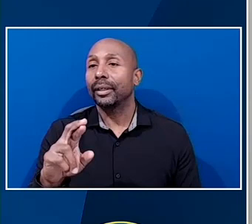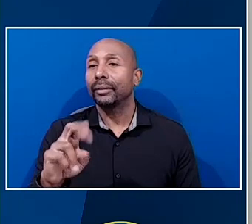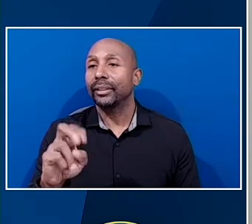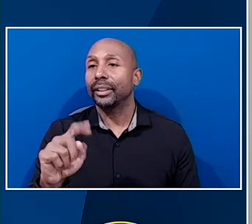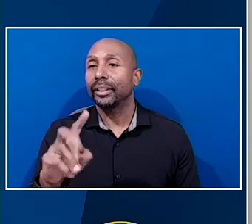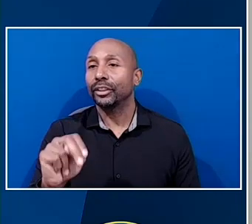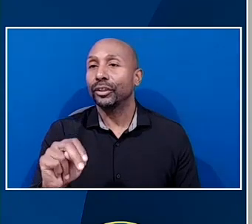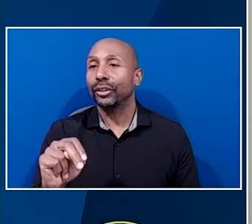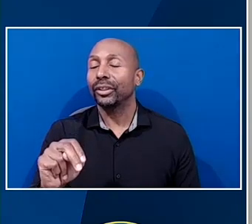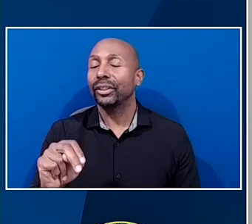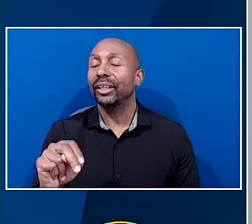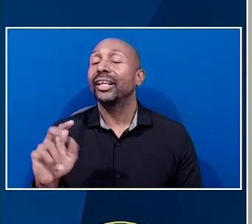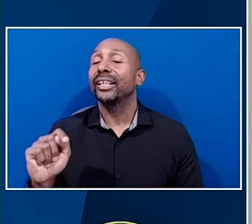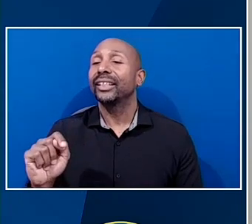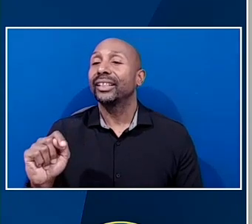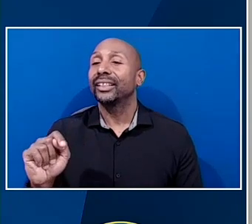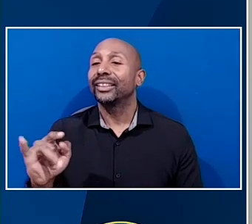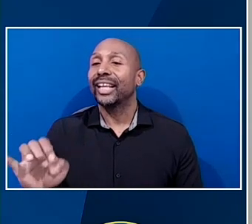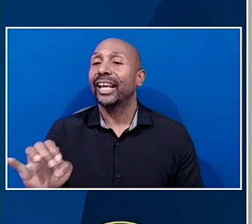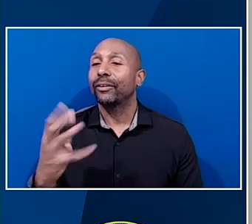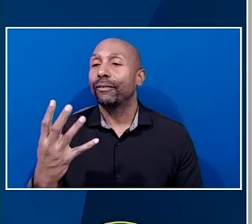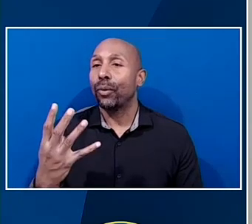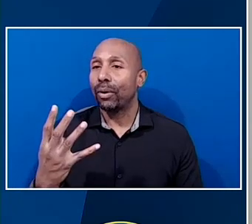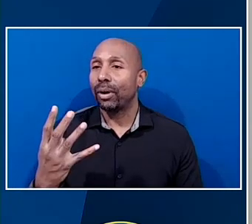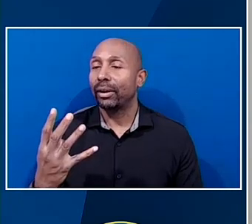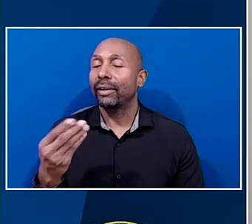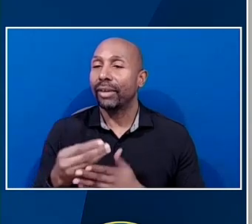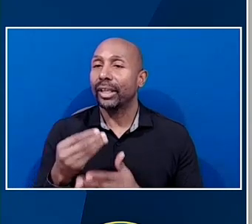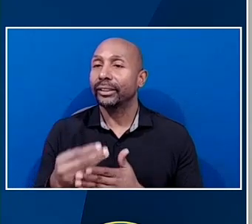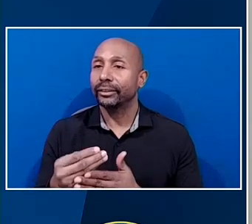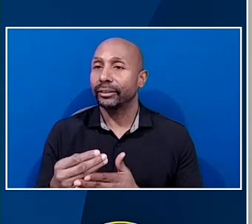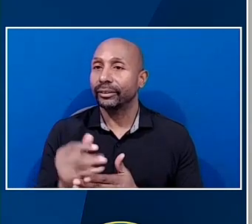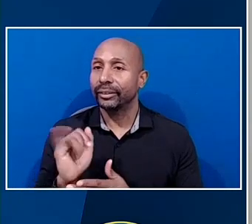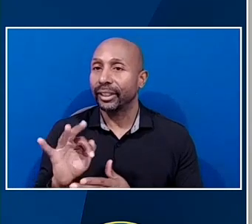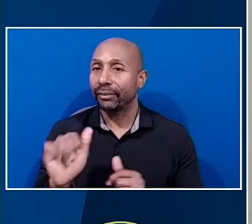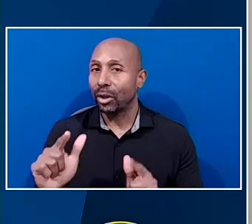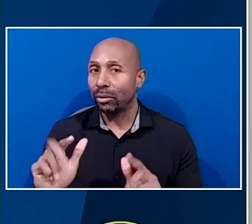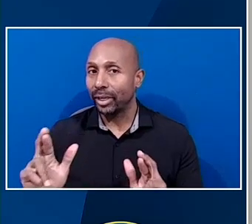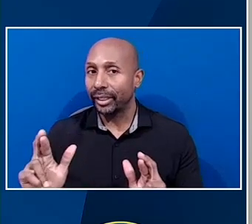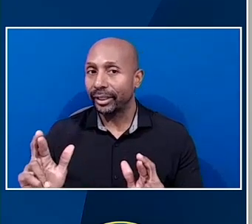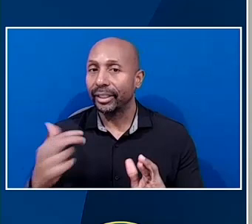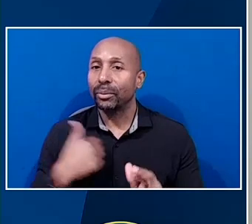And I think to get started, we will throw the issue paper up for everyone to review